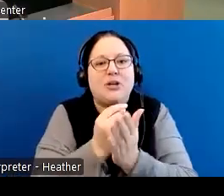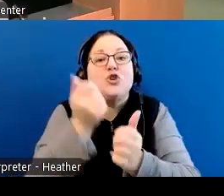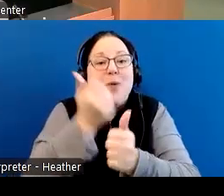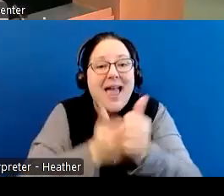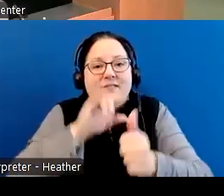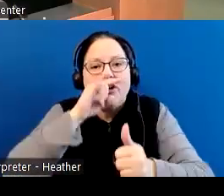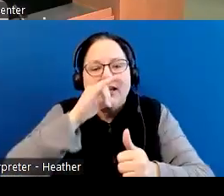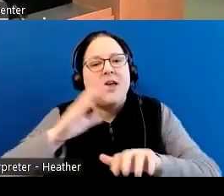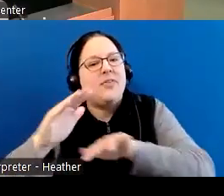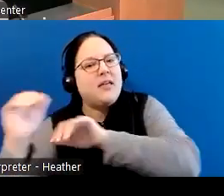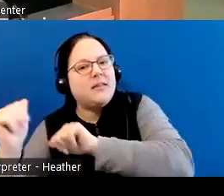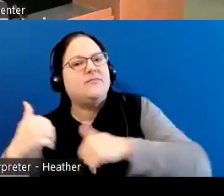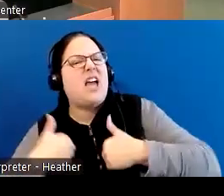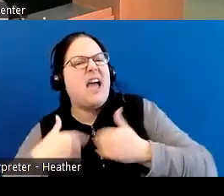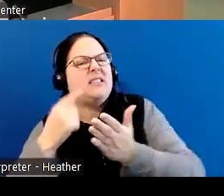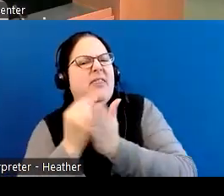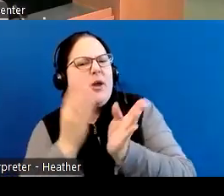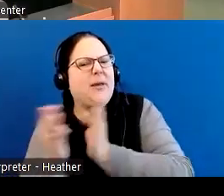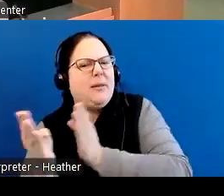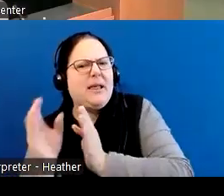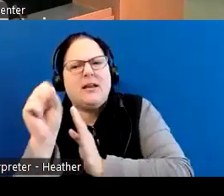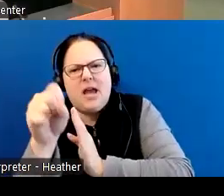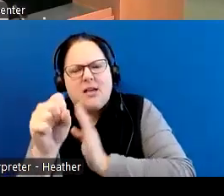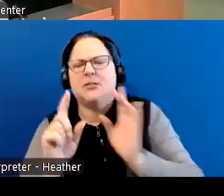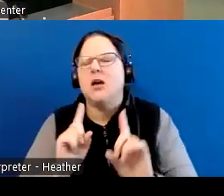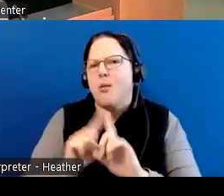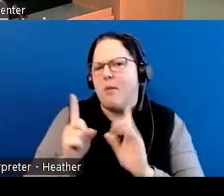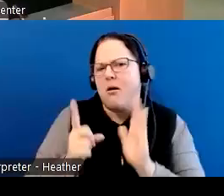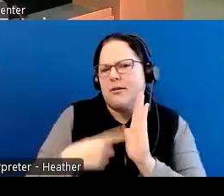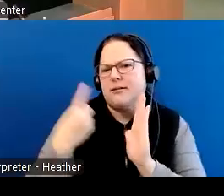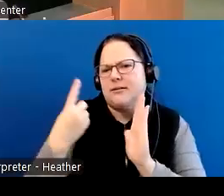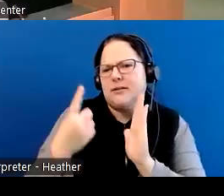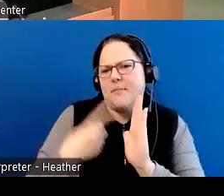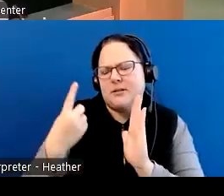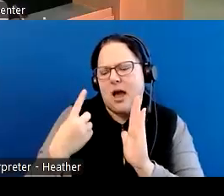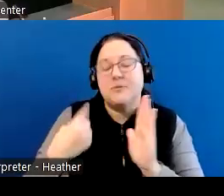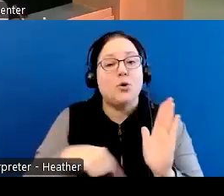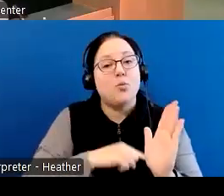has a therapy plan. Um but sometimes for kids we've been actually having them meet